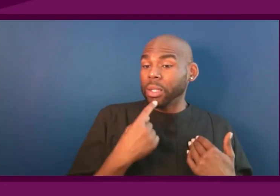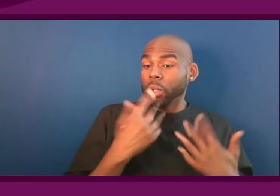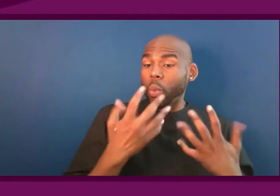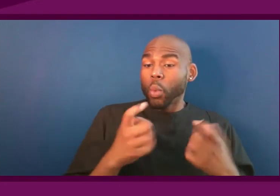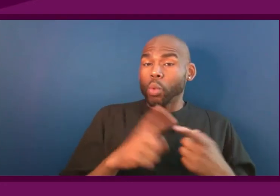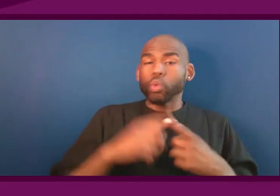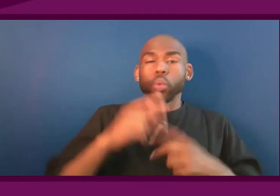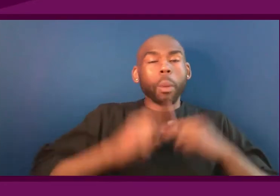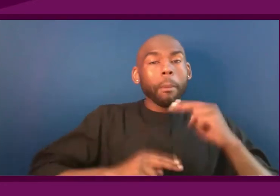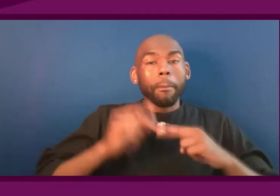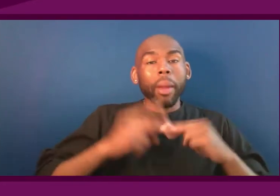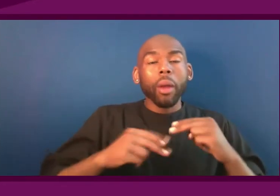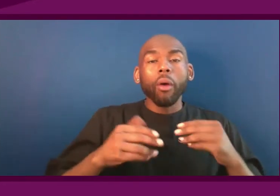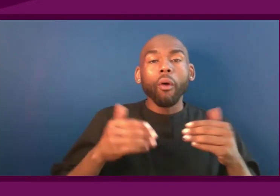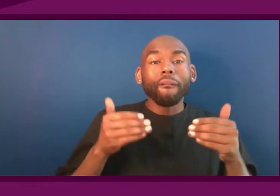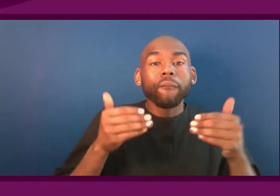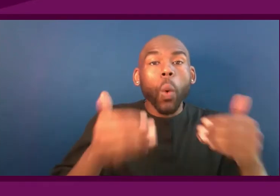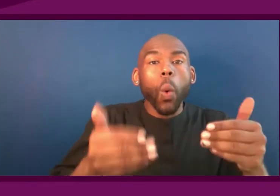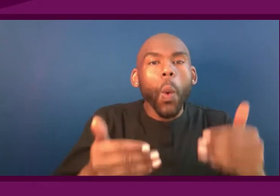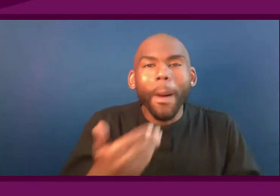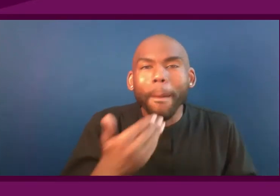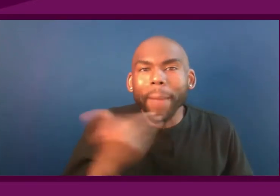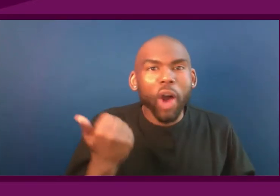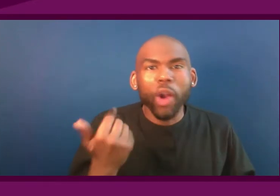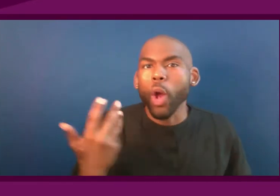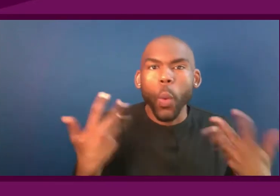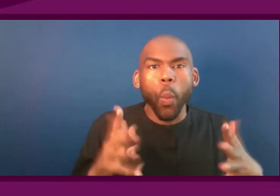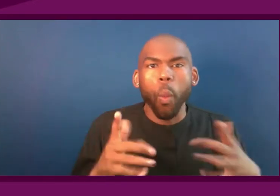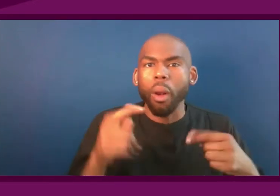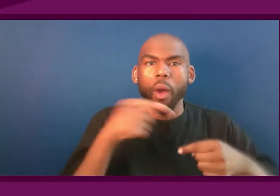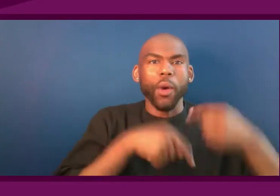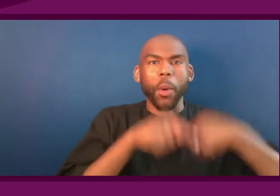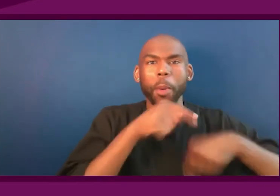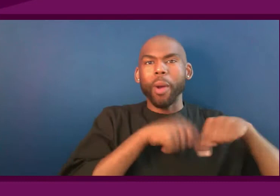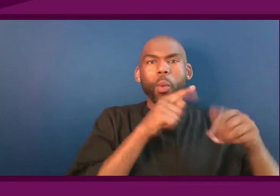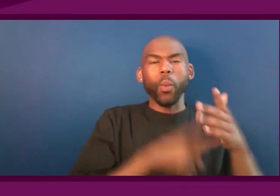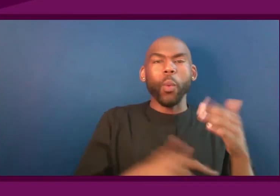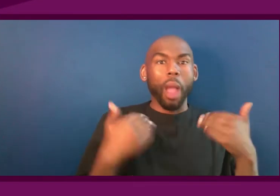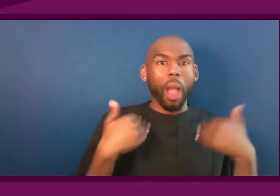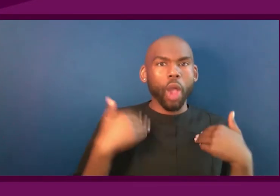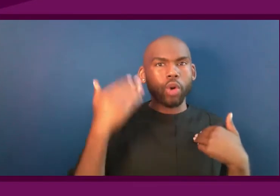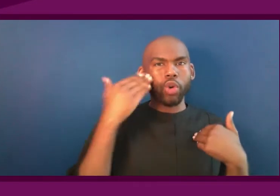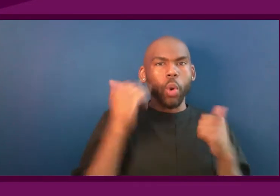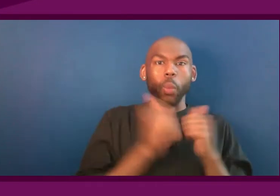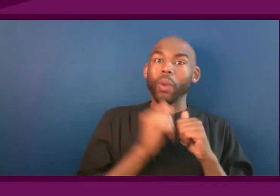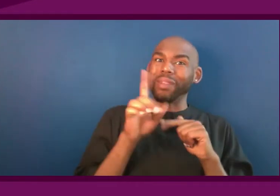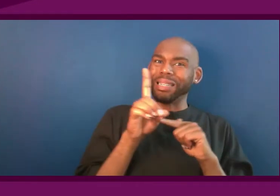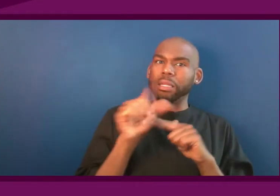And even though it's so hard, it's so hard. I don't want us to go back to what we were doing,